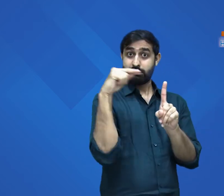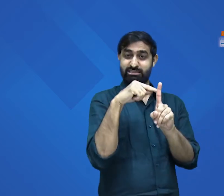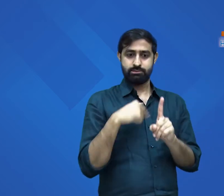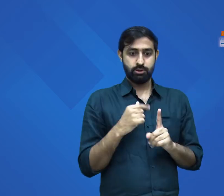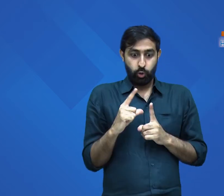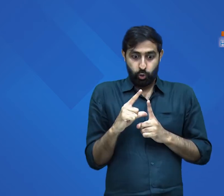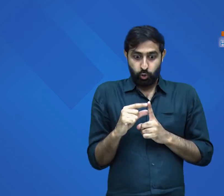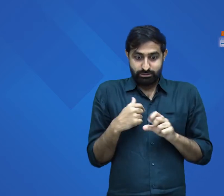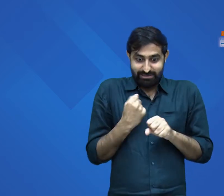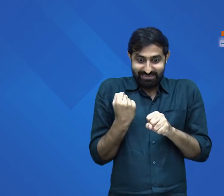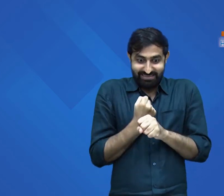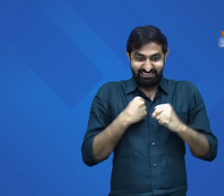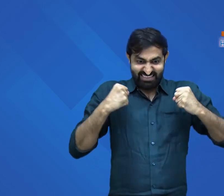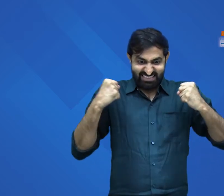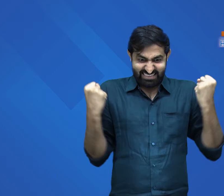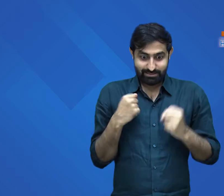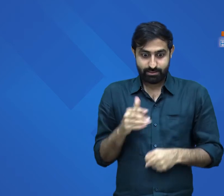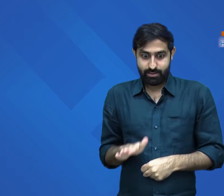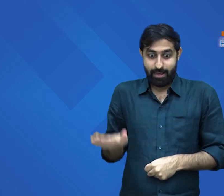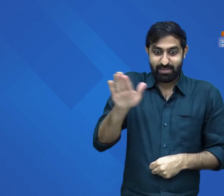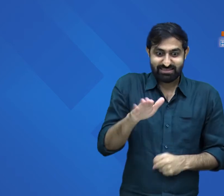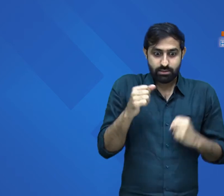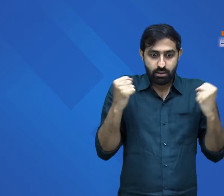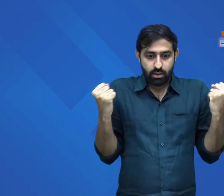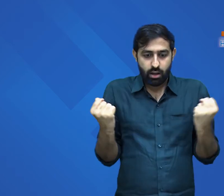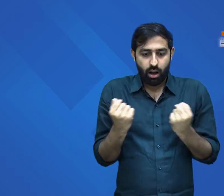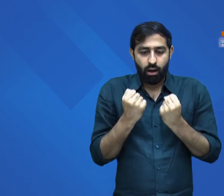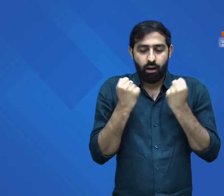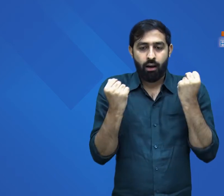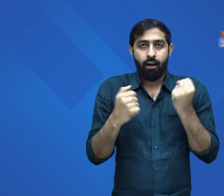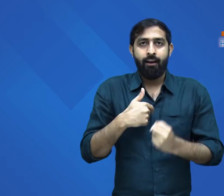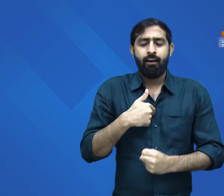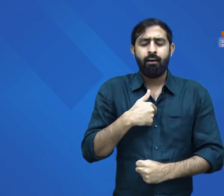We need to put a step forward in order to accomplish the task and then we will realize